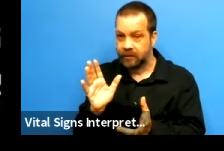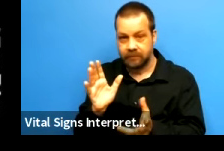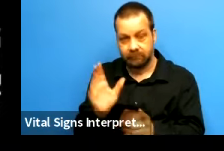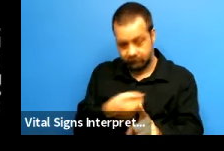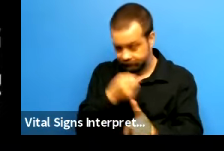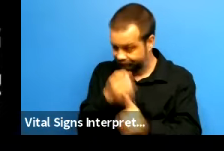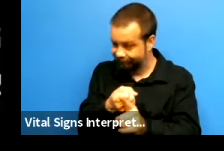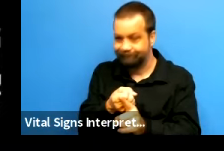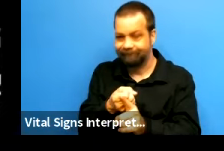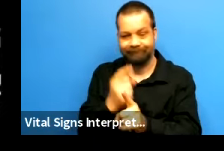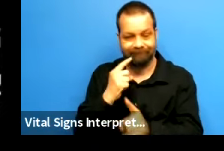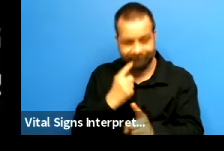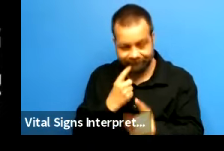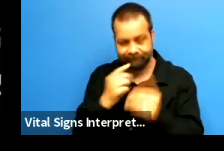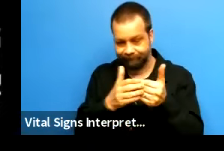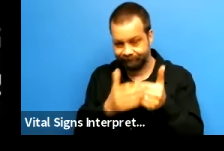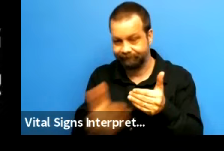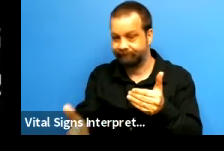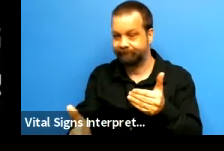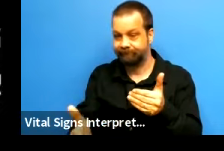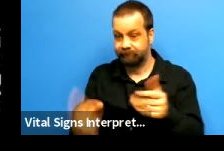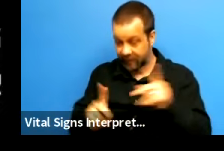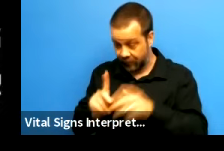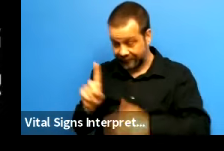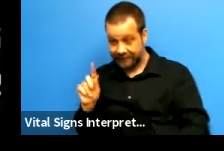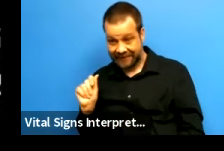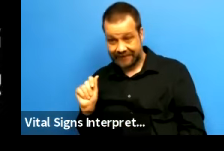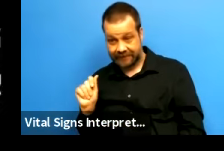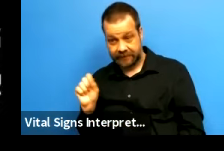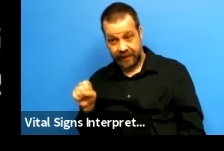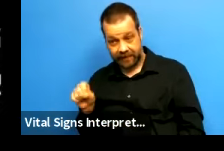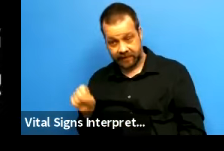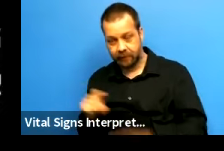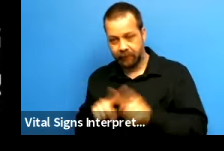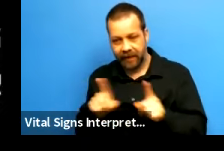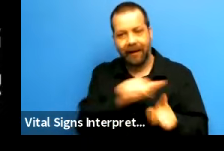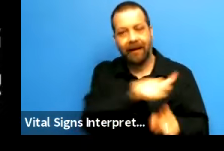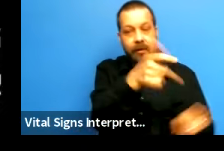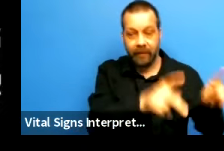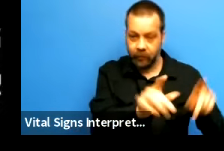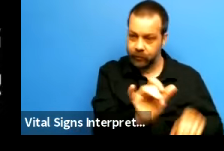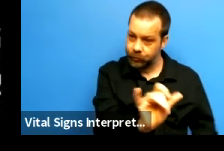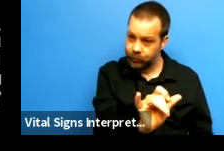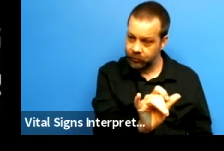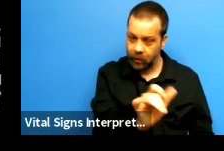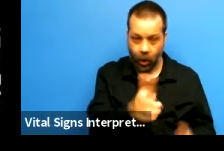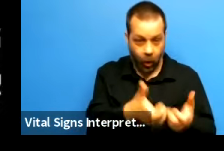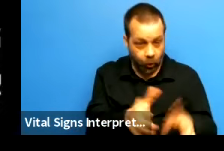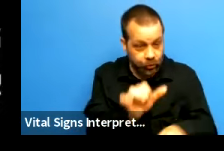on not only people with disabilities but people across the board as people lose their jobs